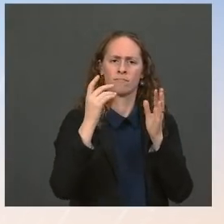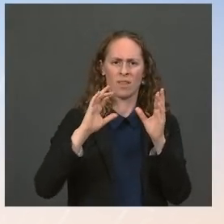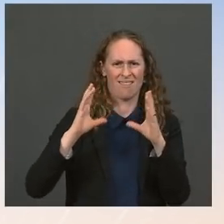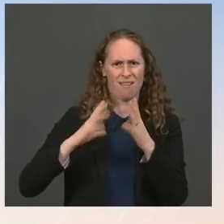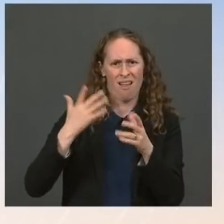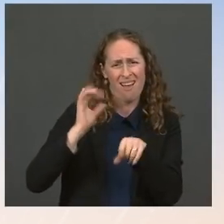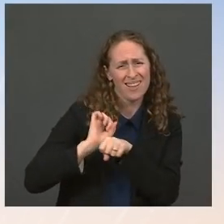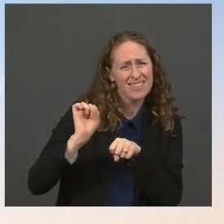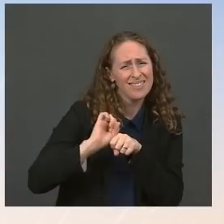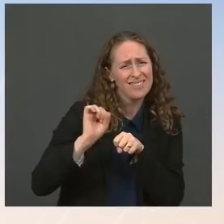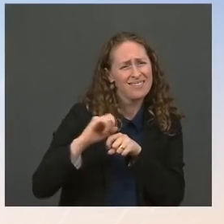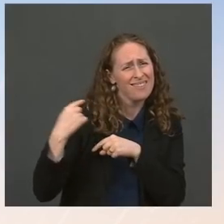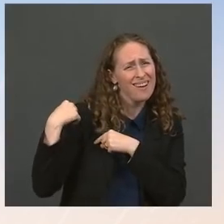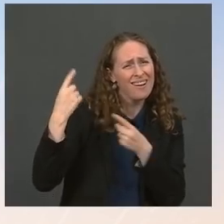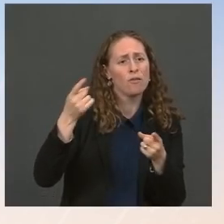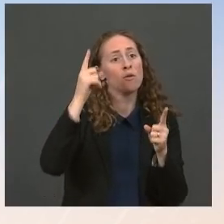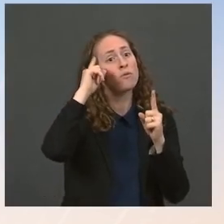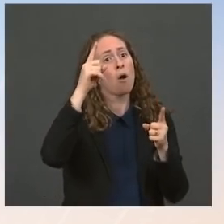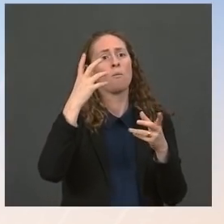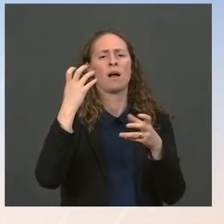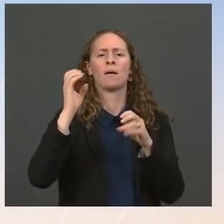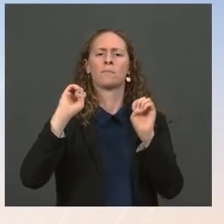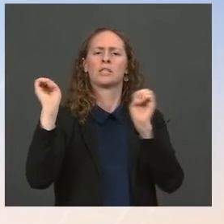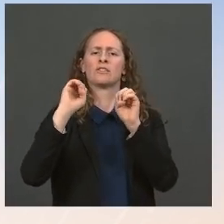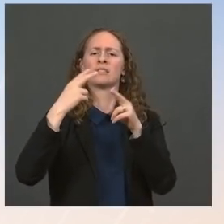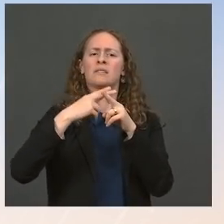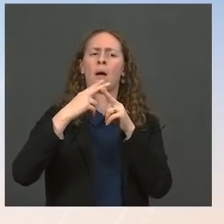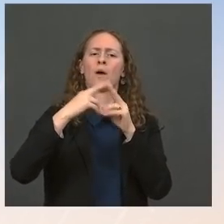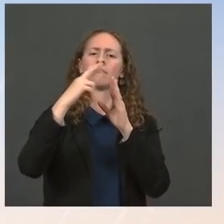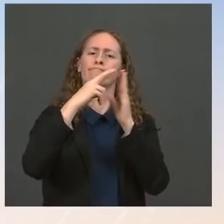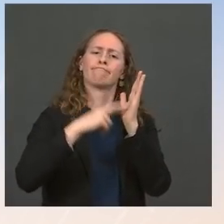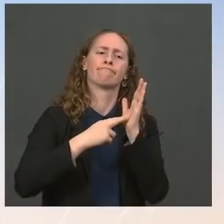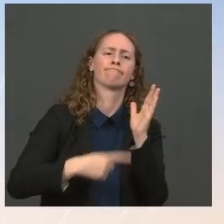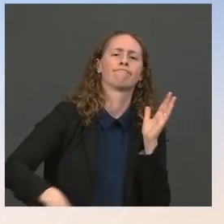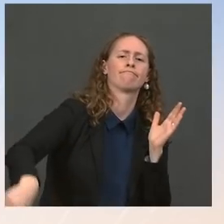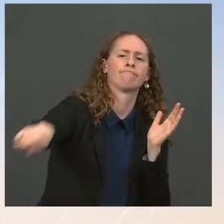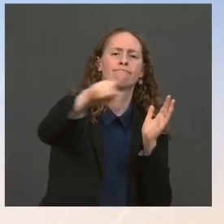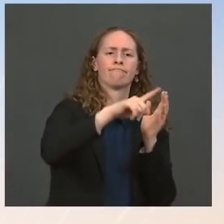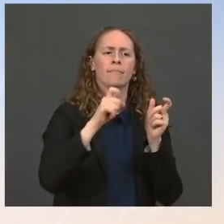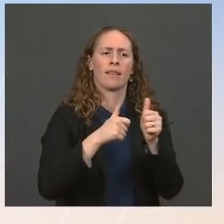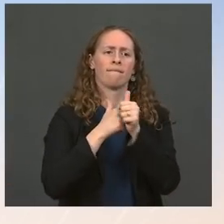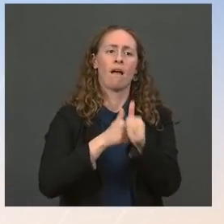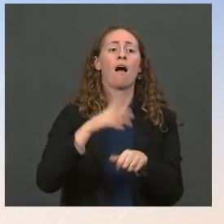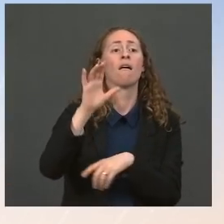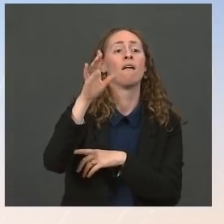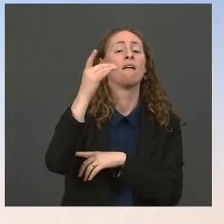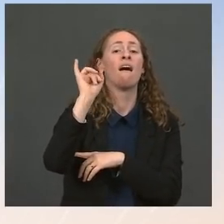an Emergency Temporary Standard that covers employers with a hundred or more employees -- so that's, of course, what you're referring to,